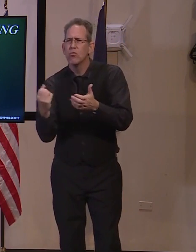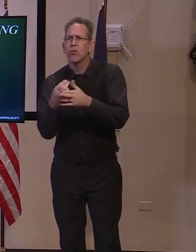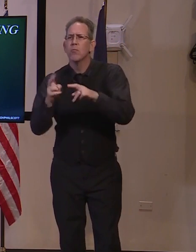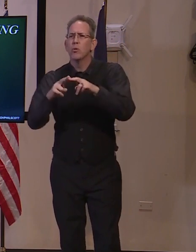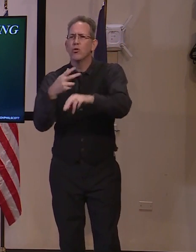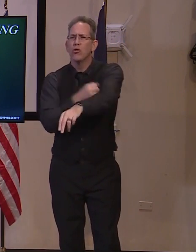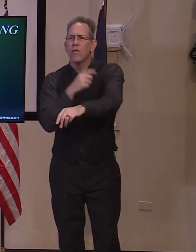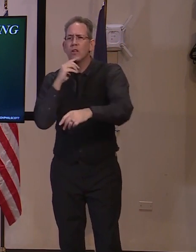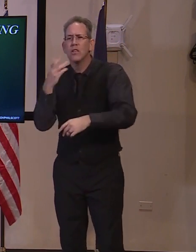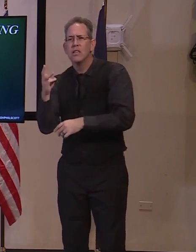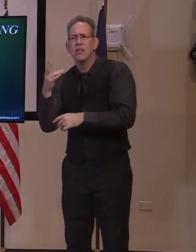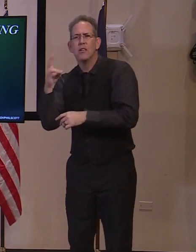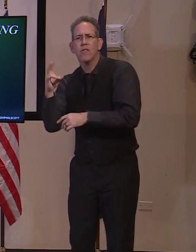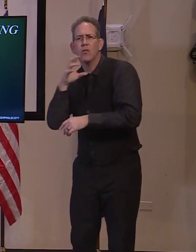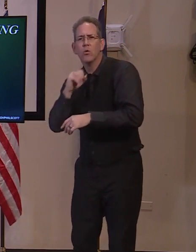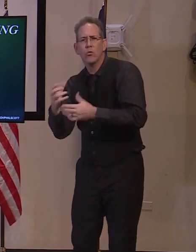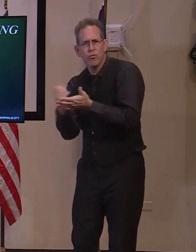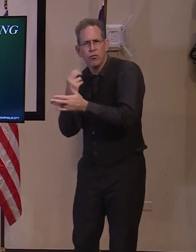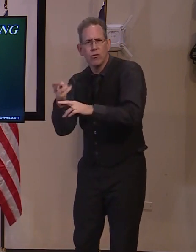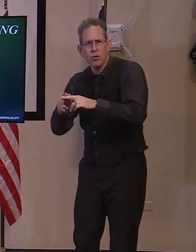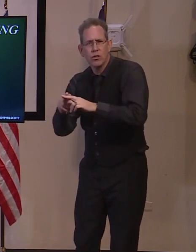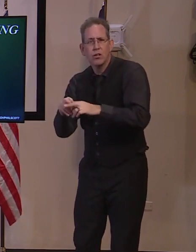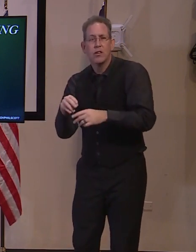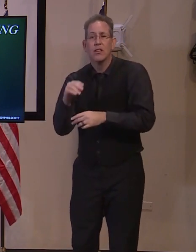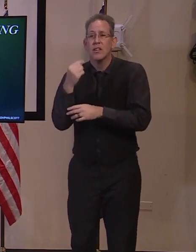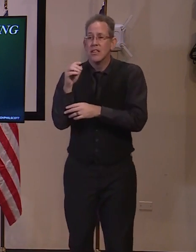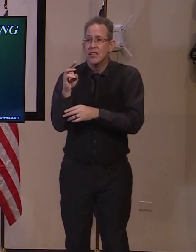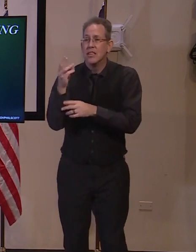olds to get the booster when they're at least six months past the second dose